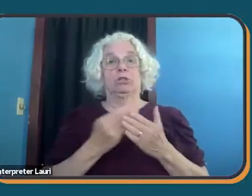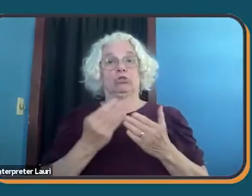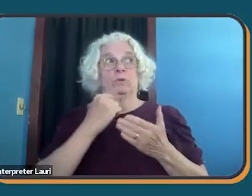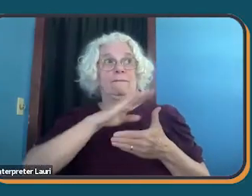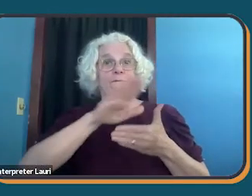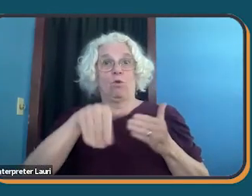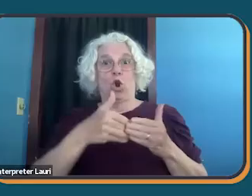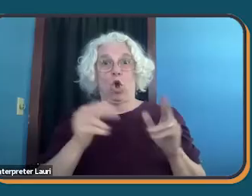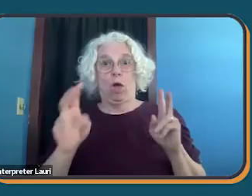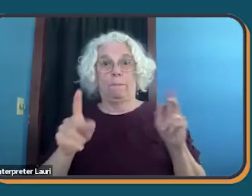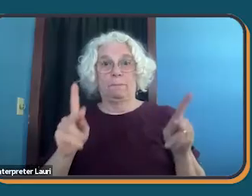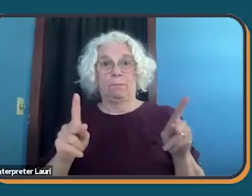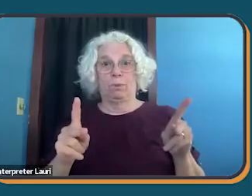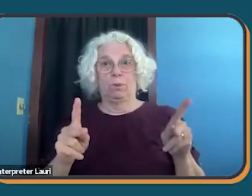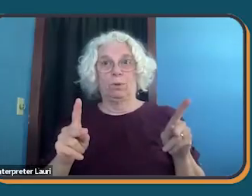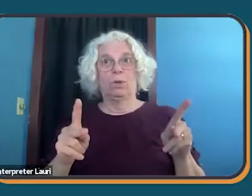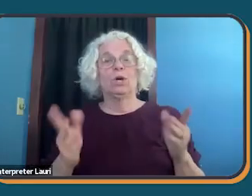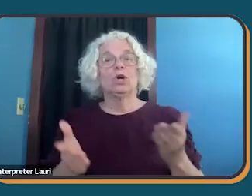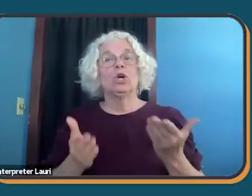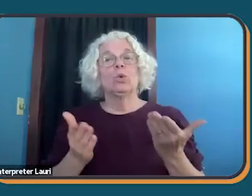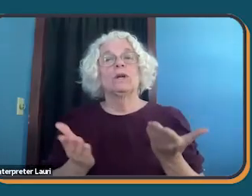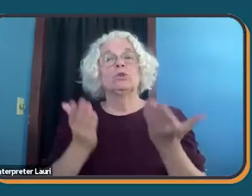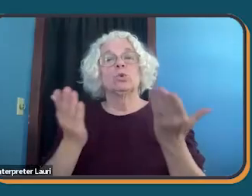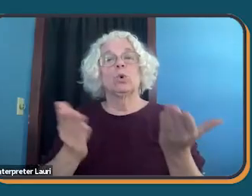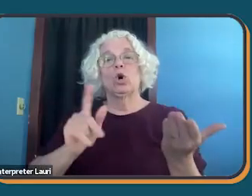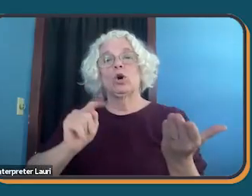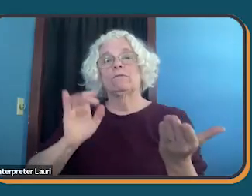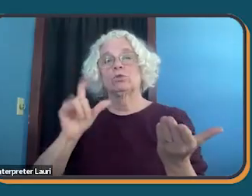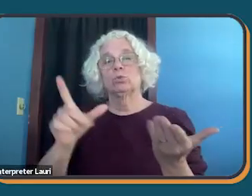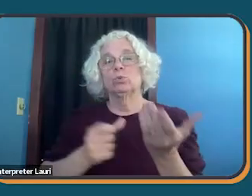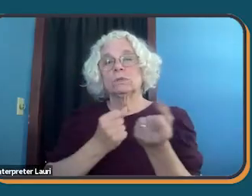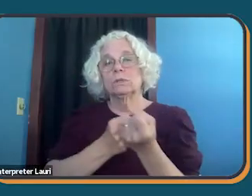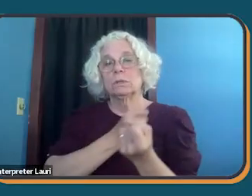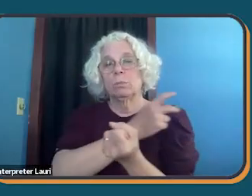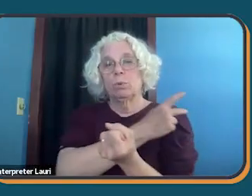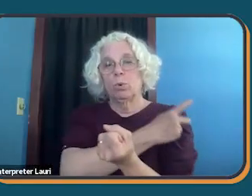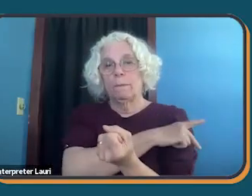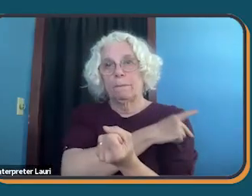was to create actionable tools that support patients in accessing accommodations